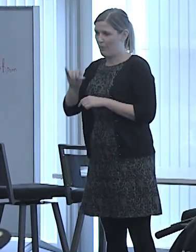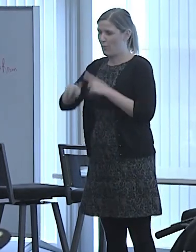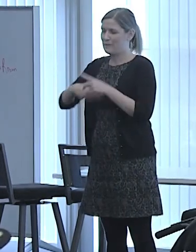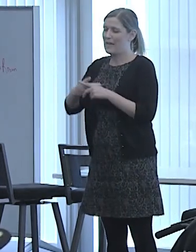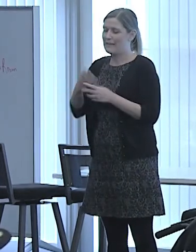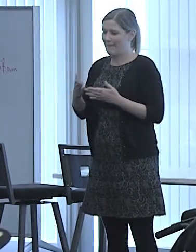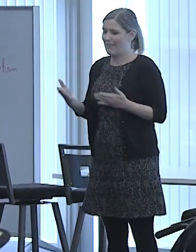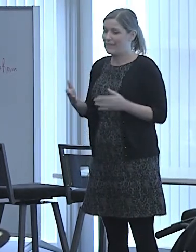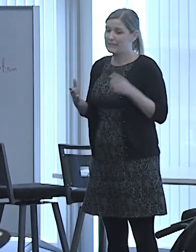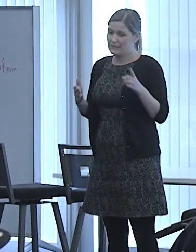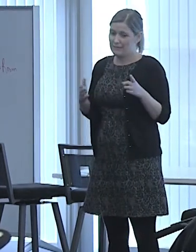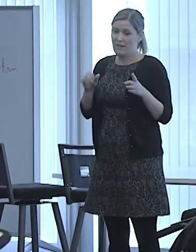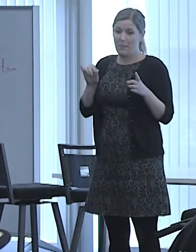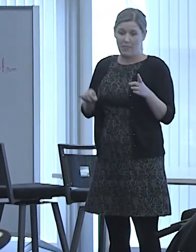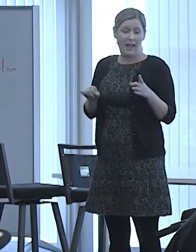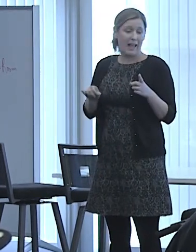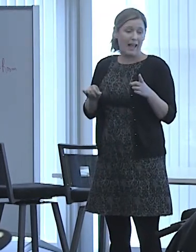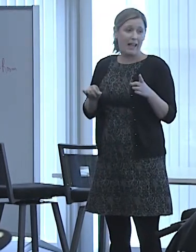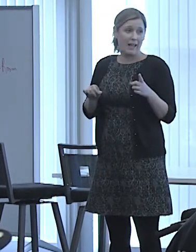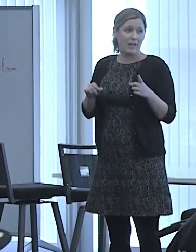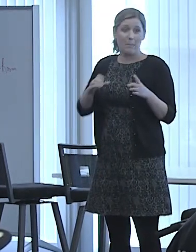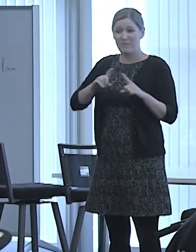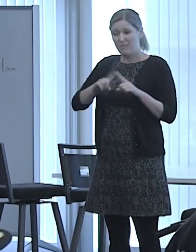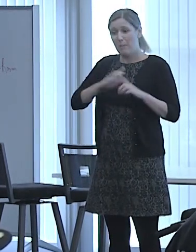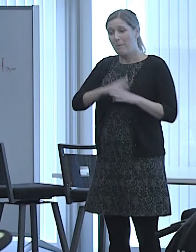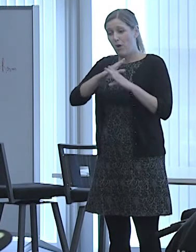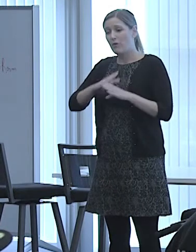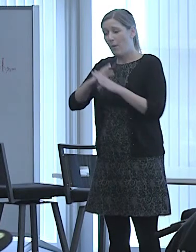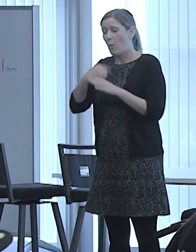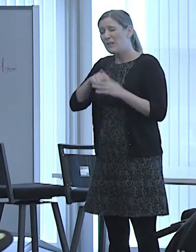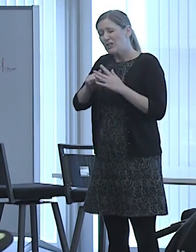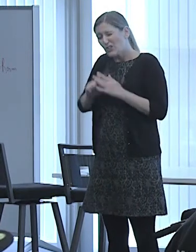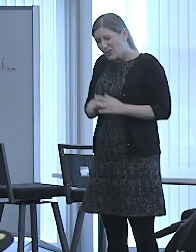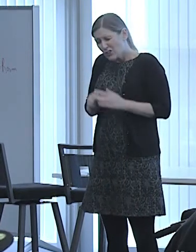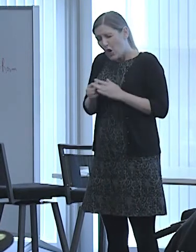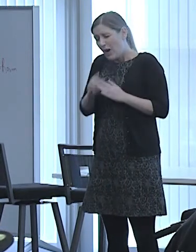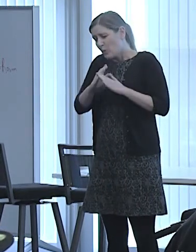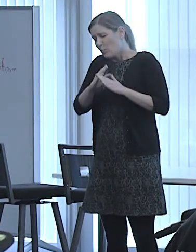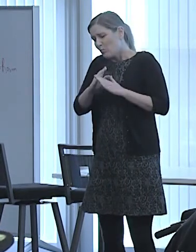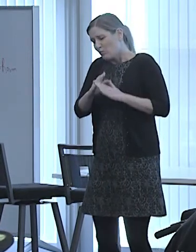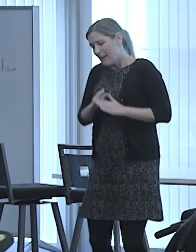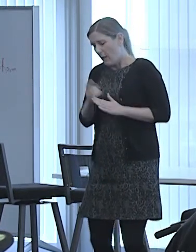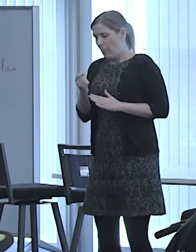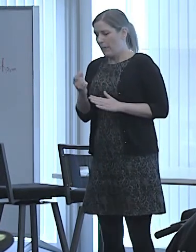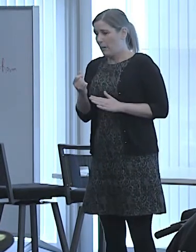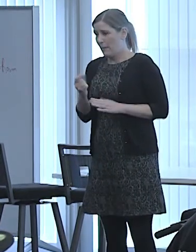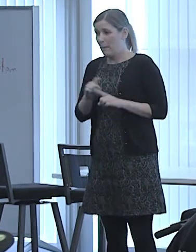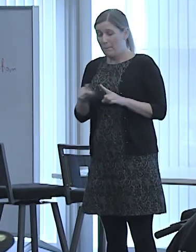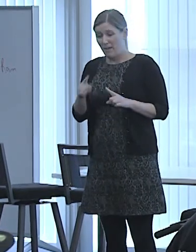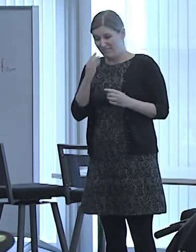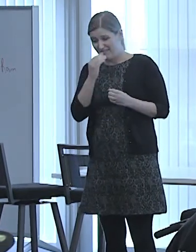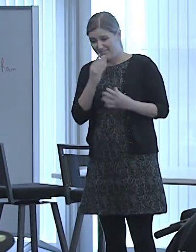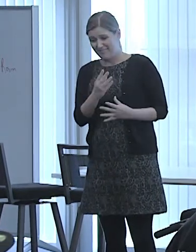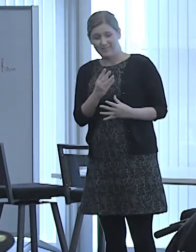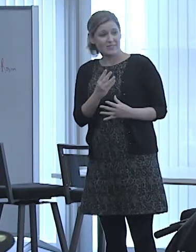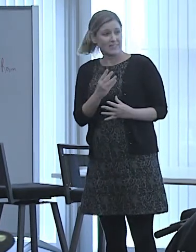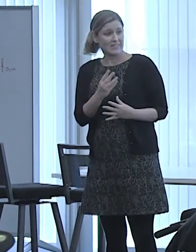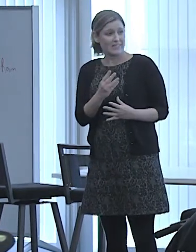Those are all barriers that we're starting to break down and I have to tell you that this is the, I'm almost 70.